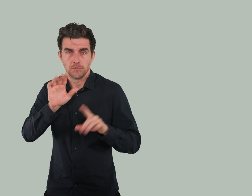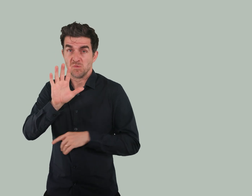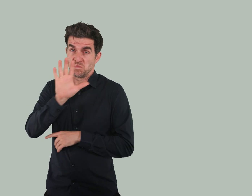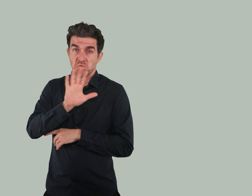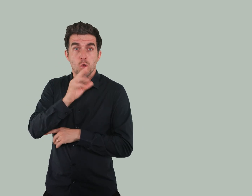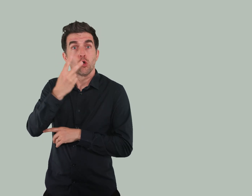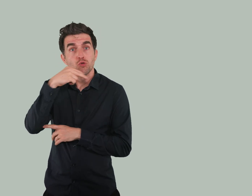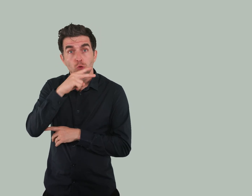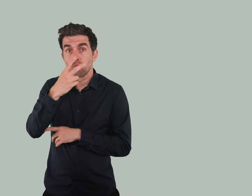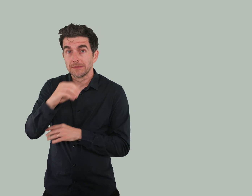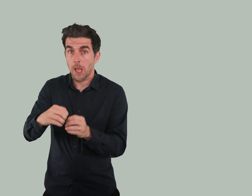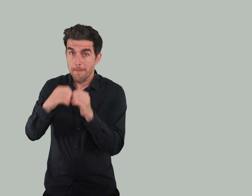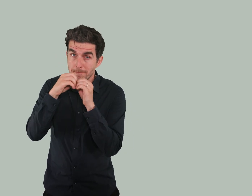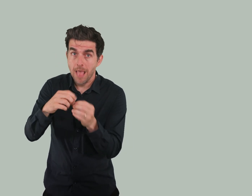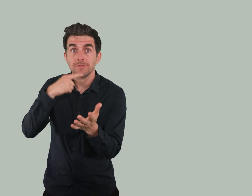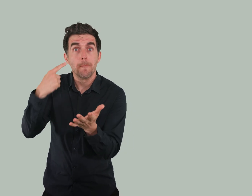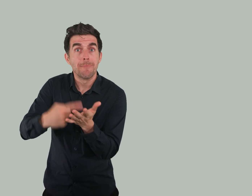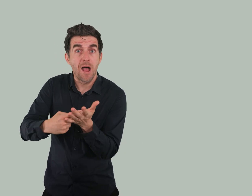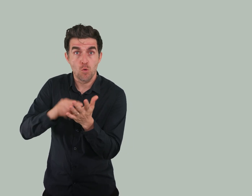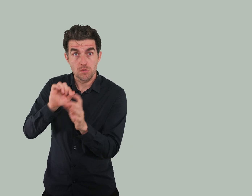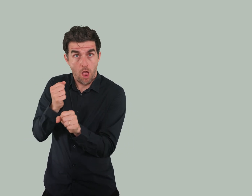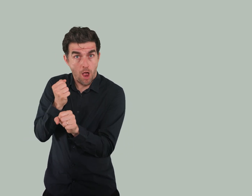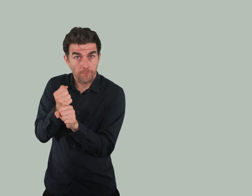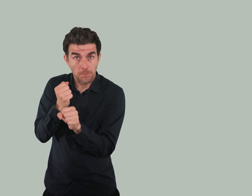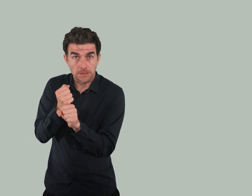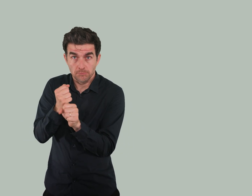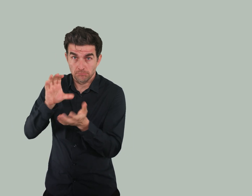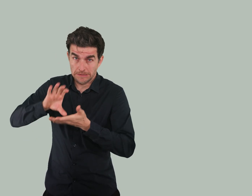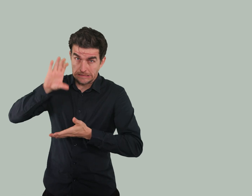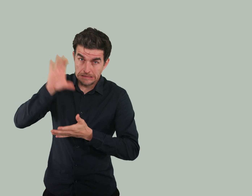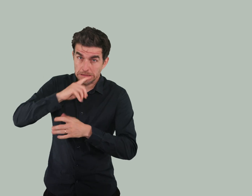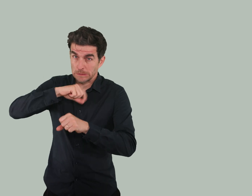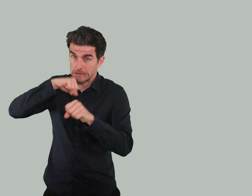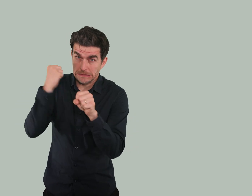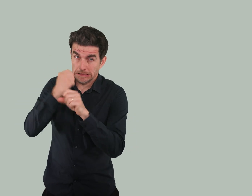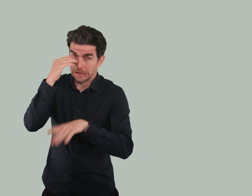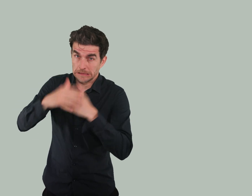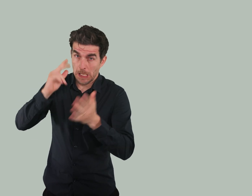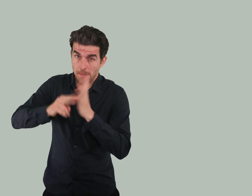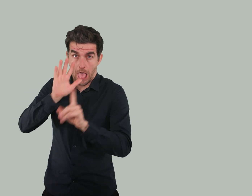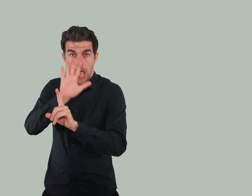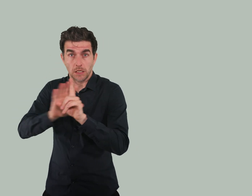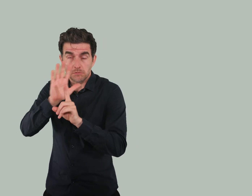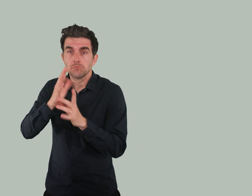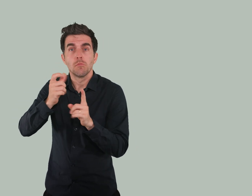Around £220 billion of the Government’s infrastructure pipeline